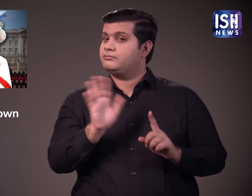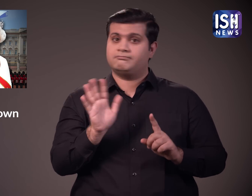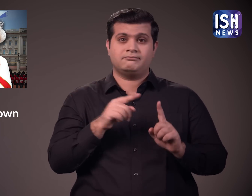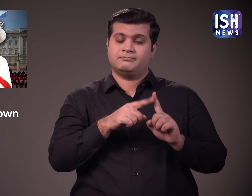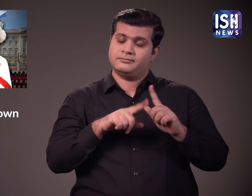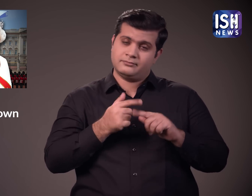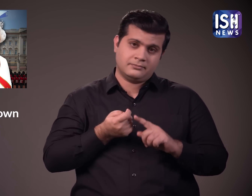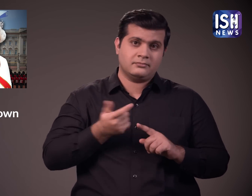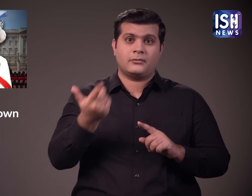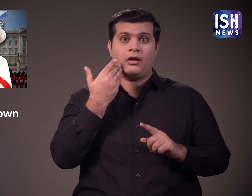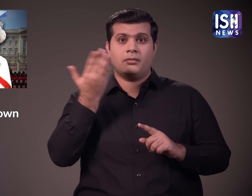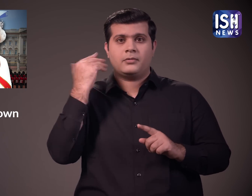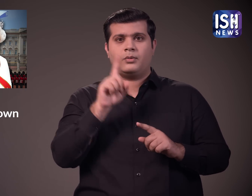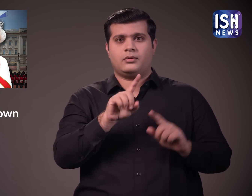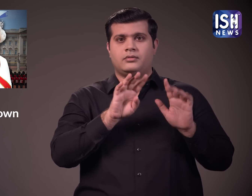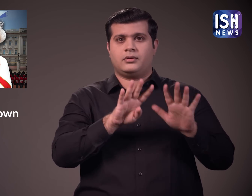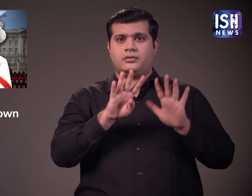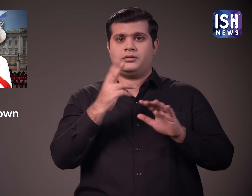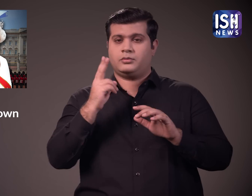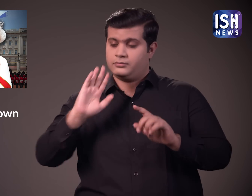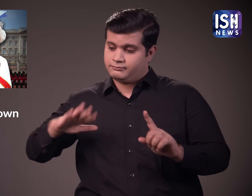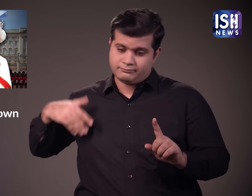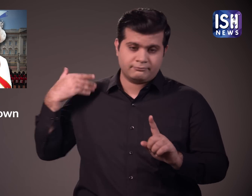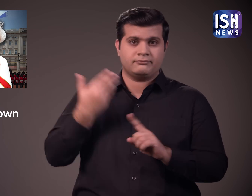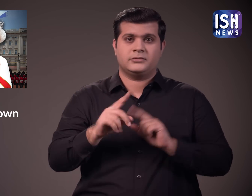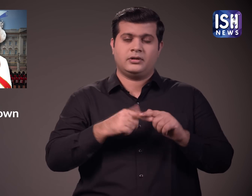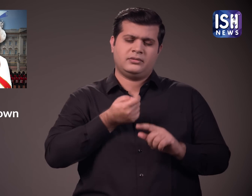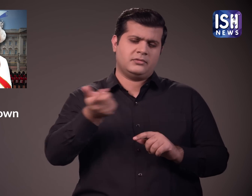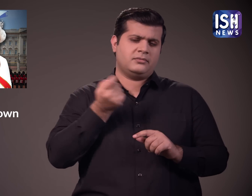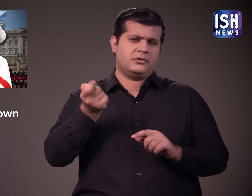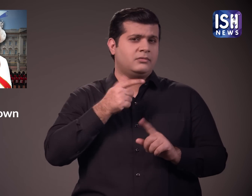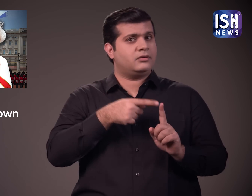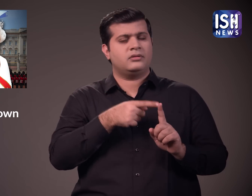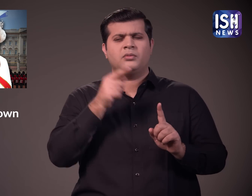But, Queen Elizabeth too paid taxes since 1992.